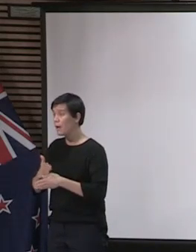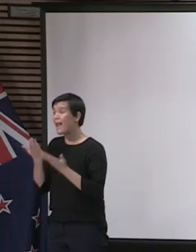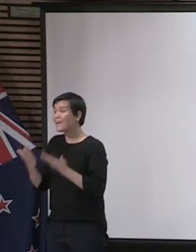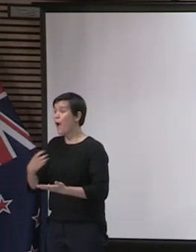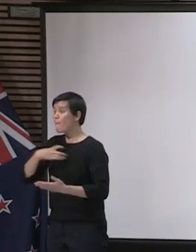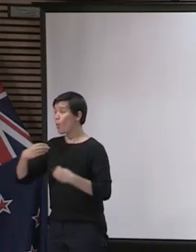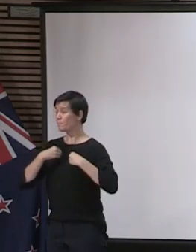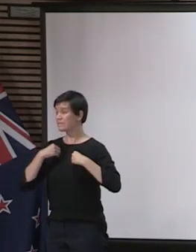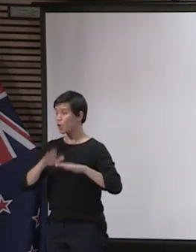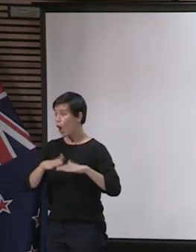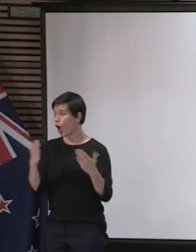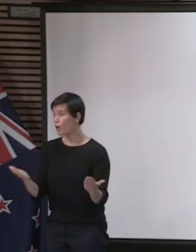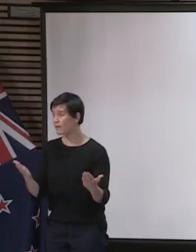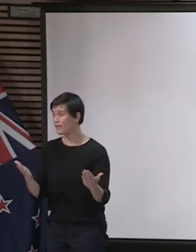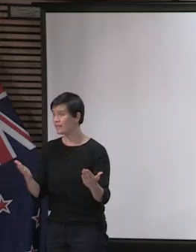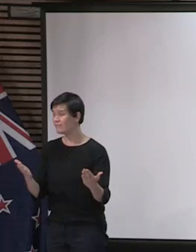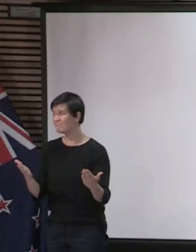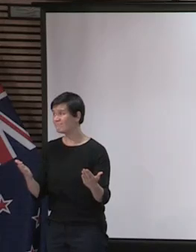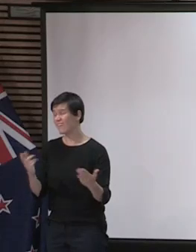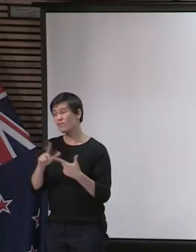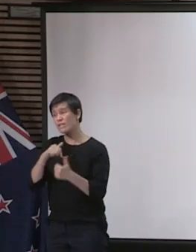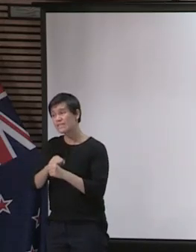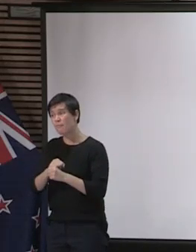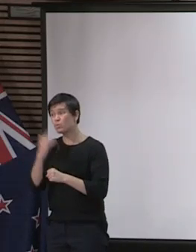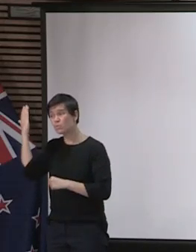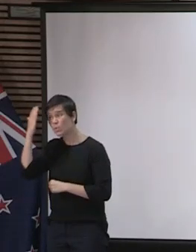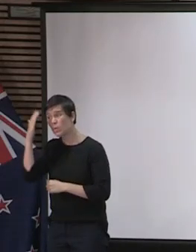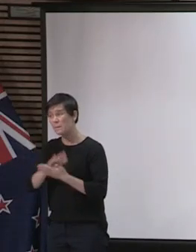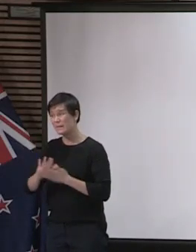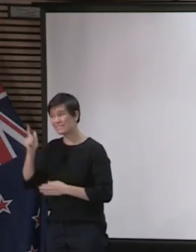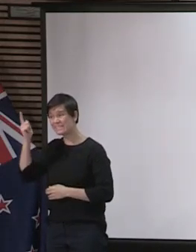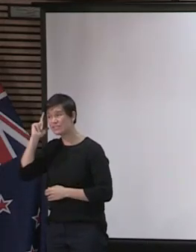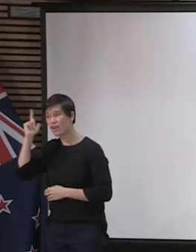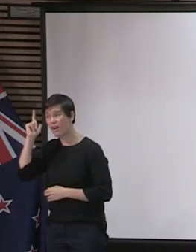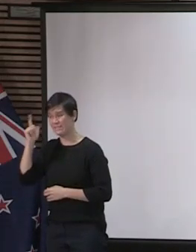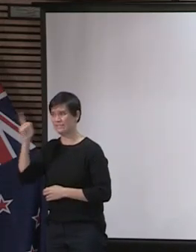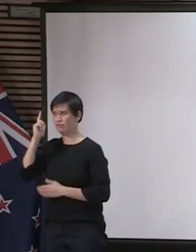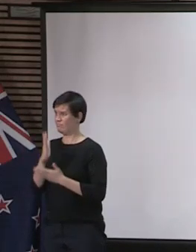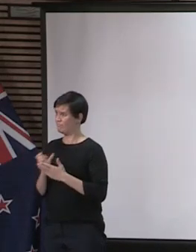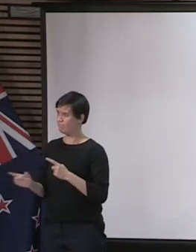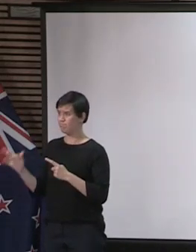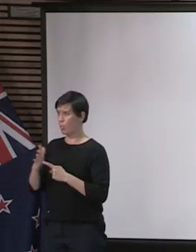continued to work for us and now they will be joined by others. I consider, therefore,